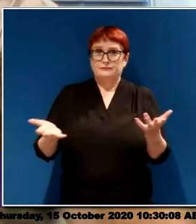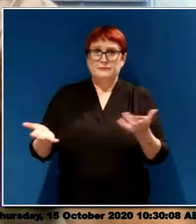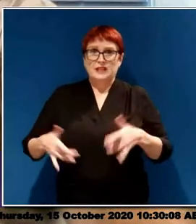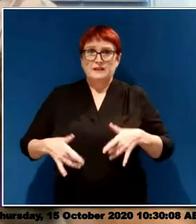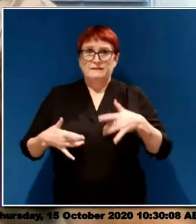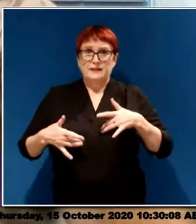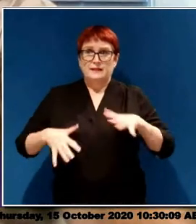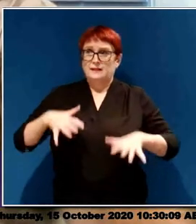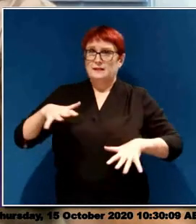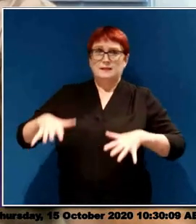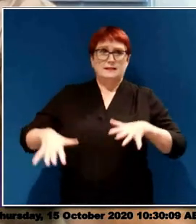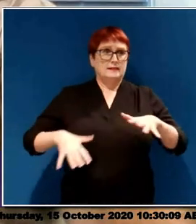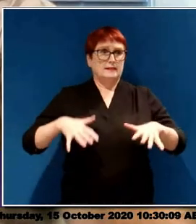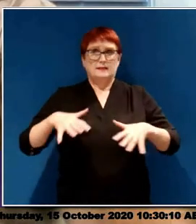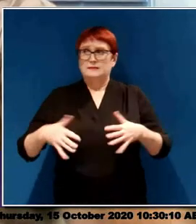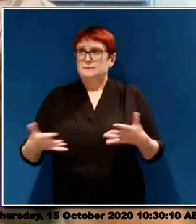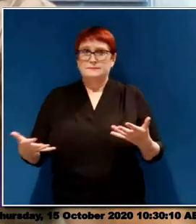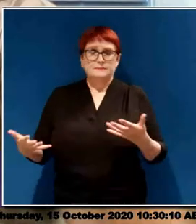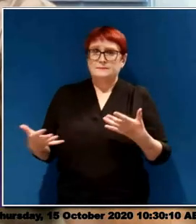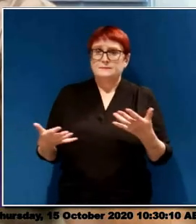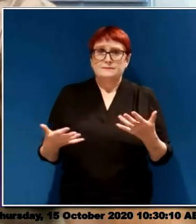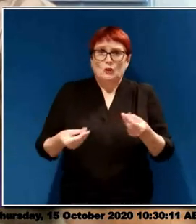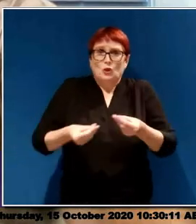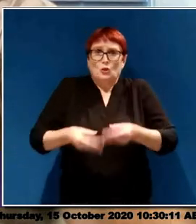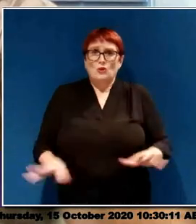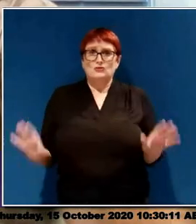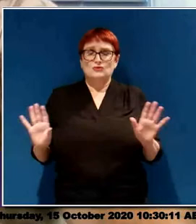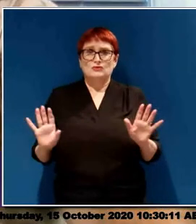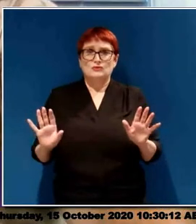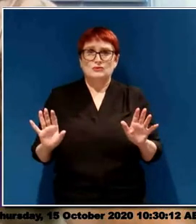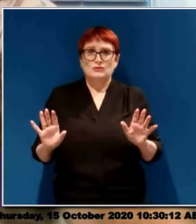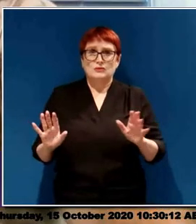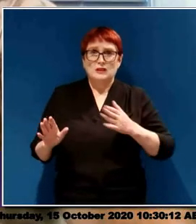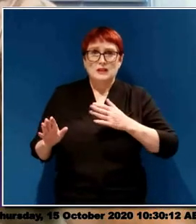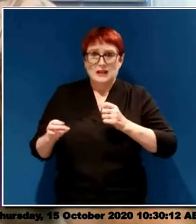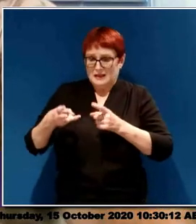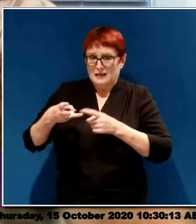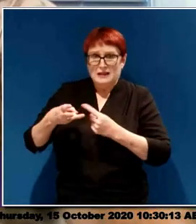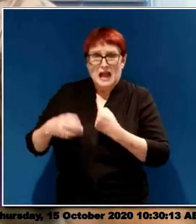You know, and during all of this, our child's still going nuts at home, going